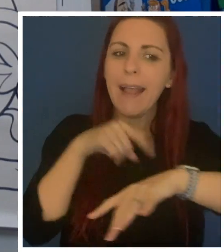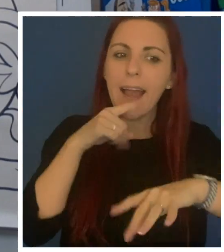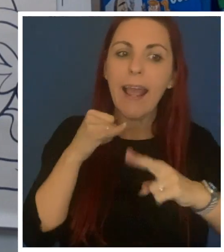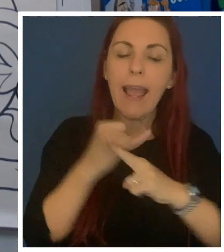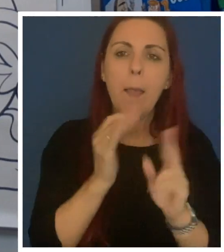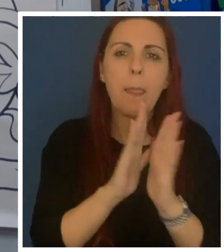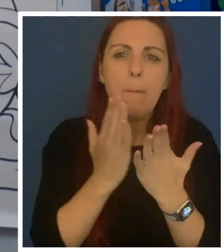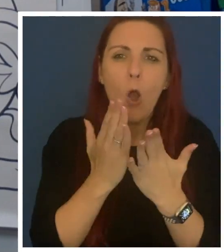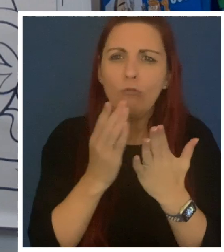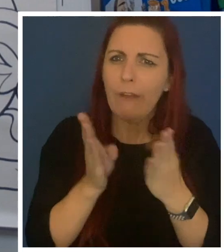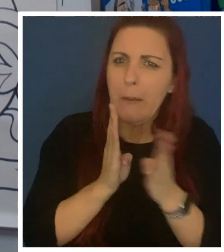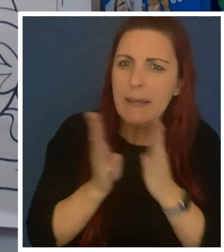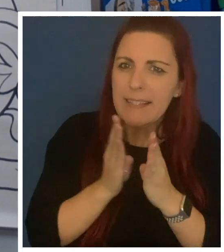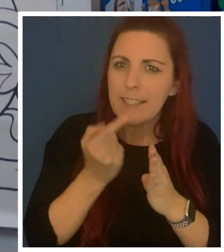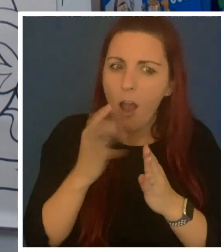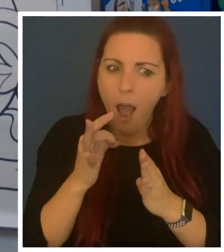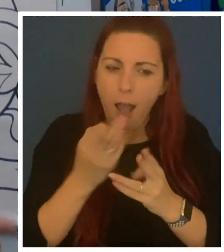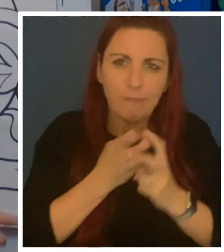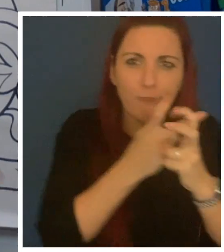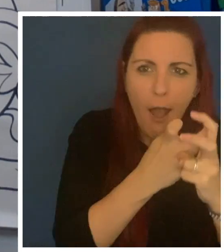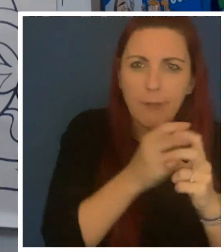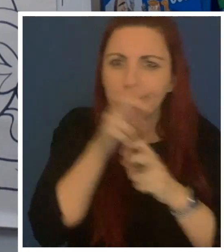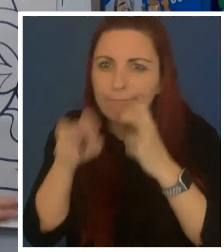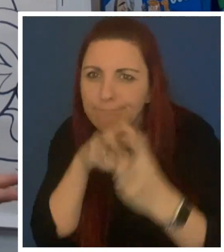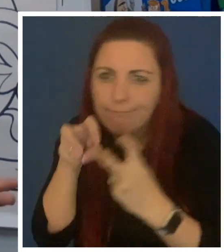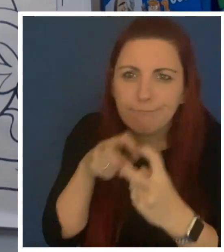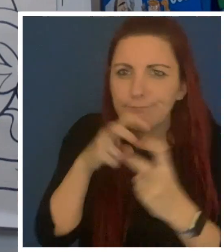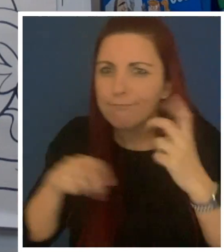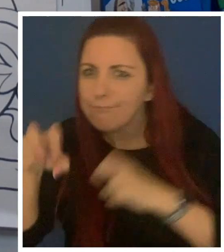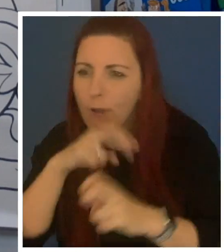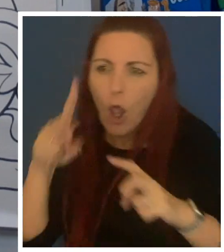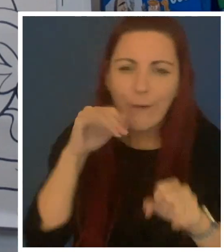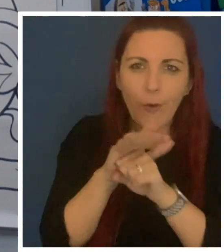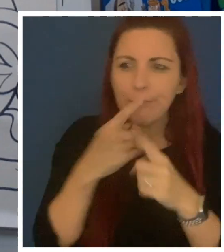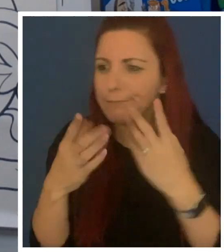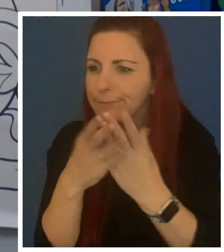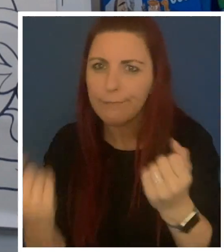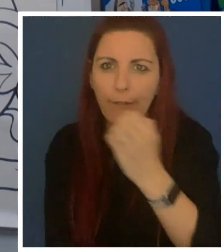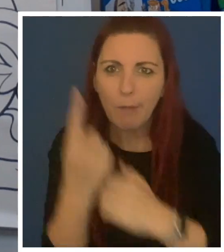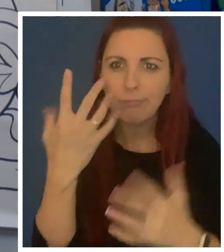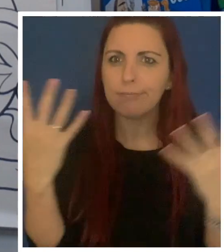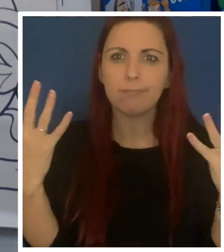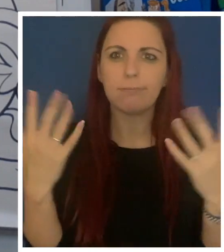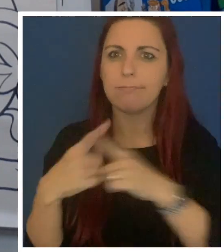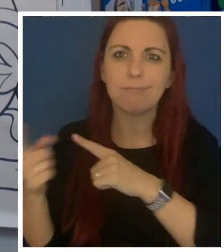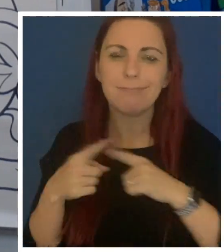she's a really busy dog, she's running here and there and she's sorting out problems and doing all sorts of stuff, she has tons of energy.